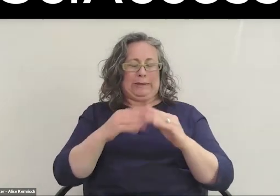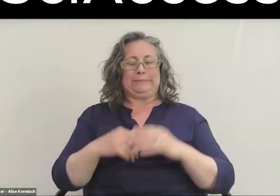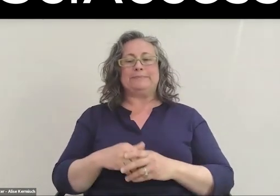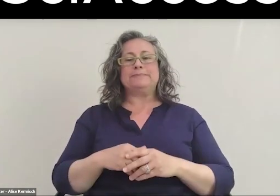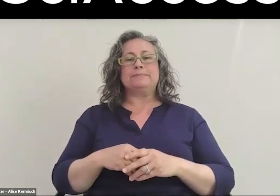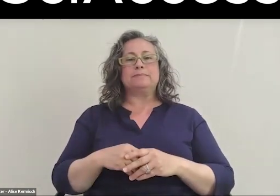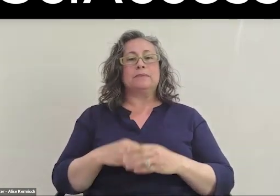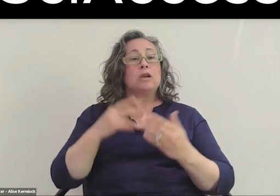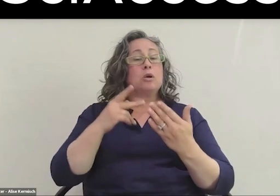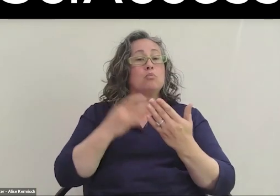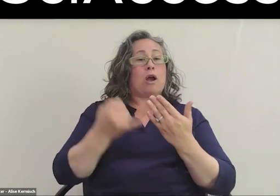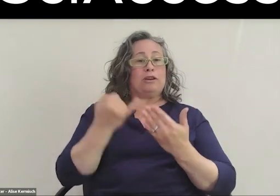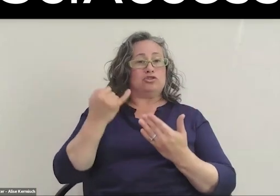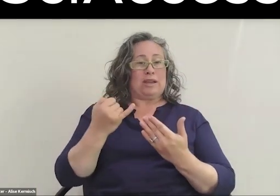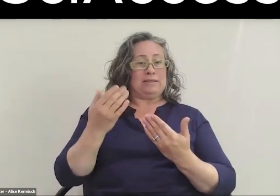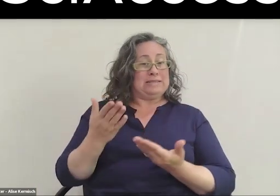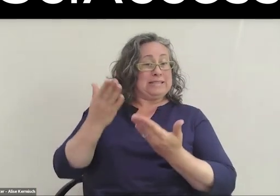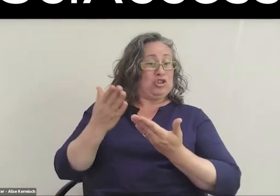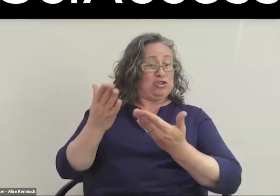The project suggesters, these are the people